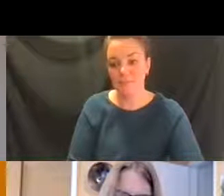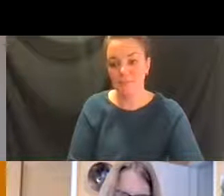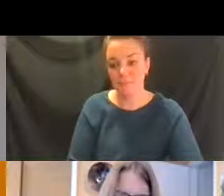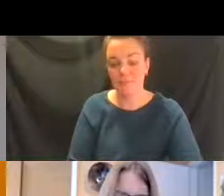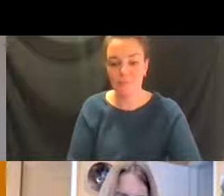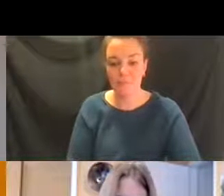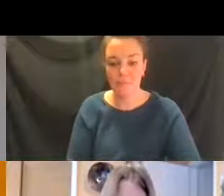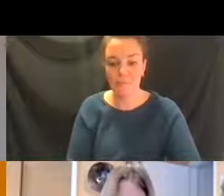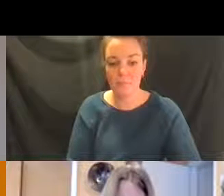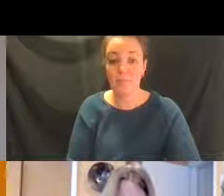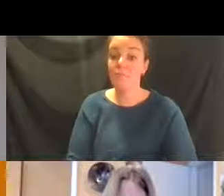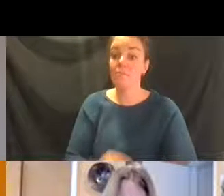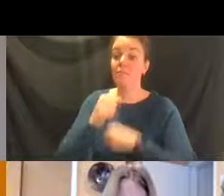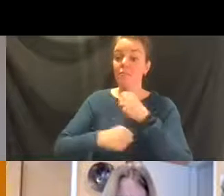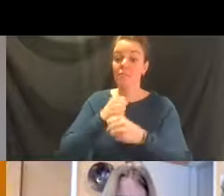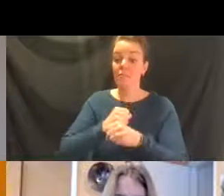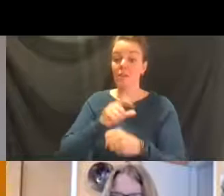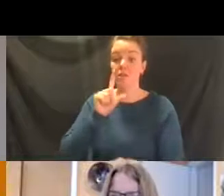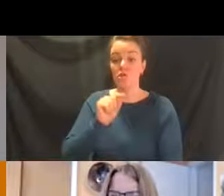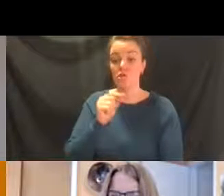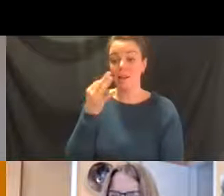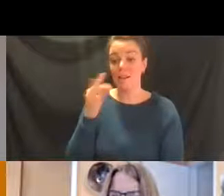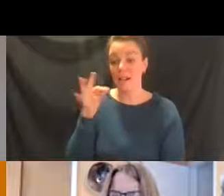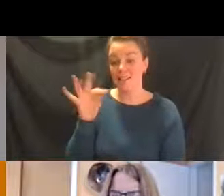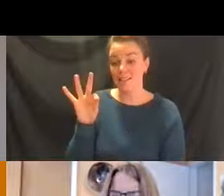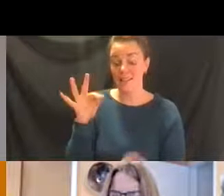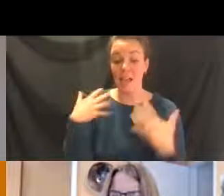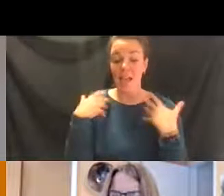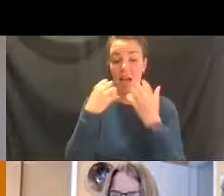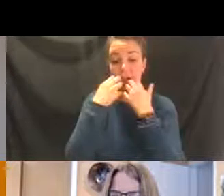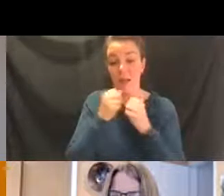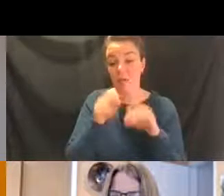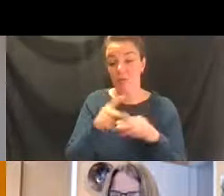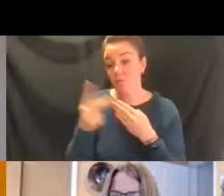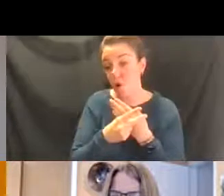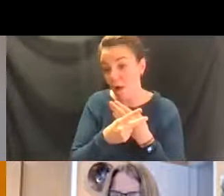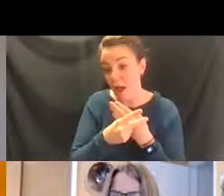In 2019 the Health Matters program and all of its components were approved to meet the